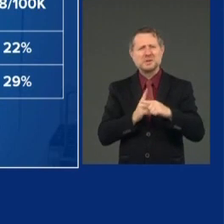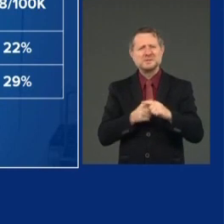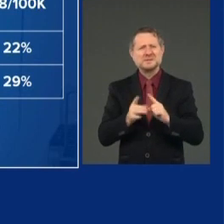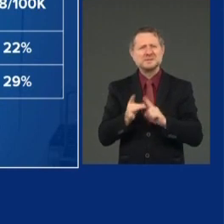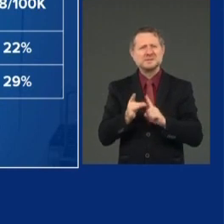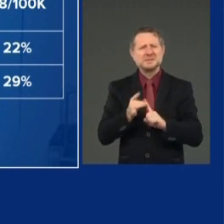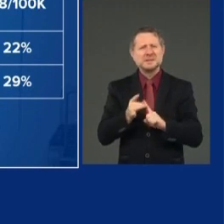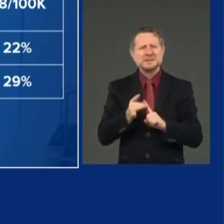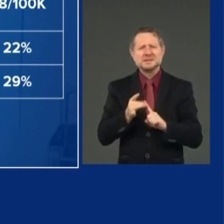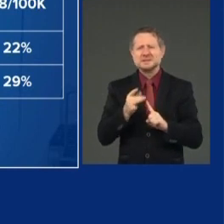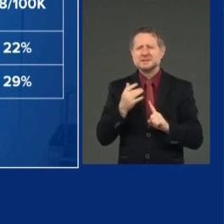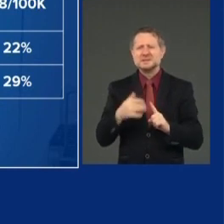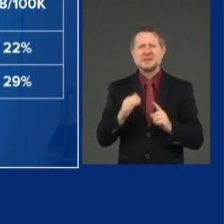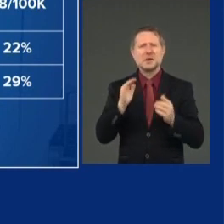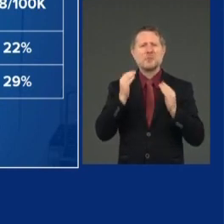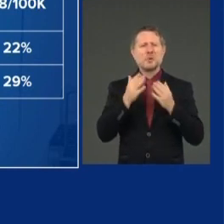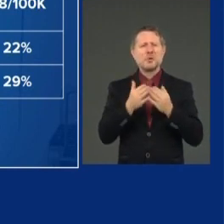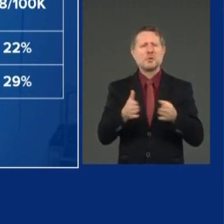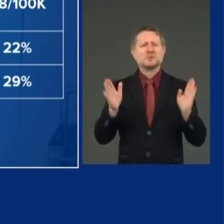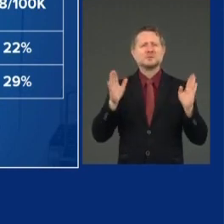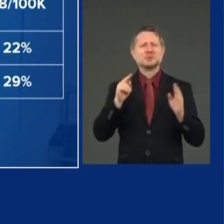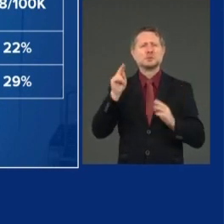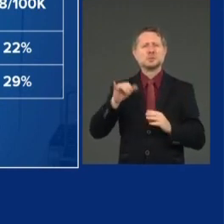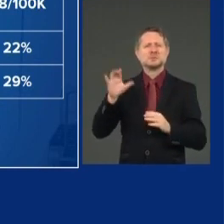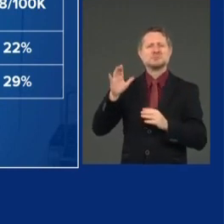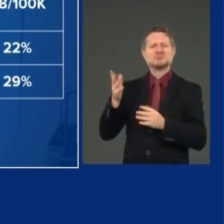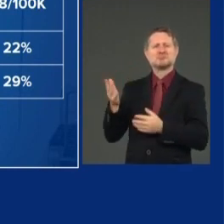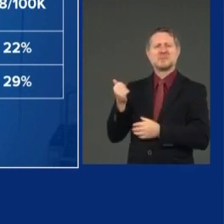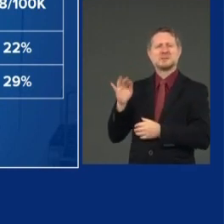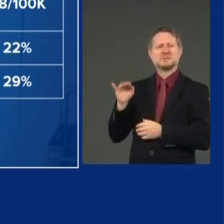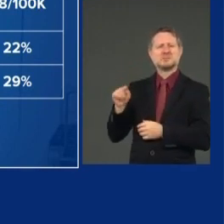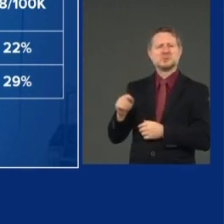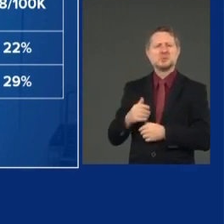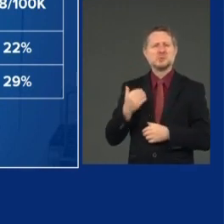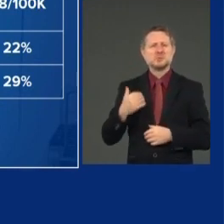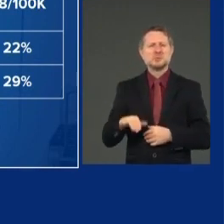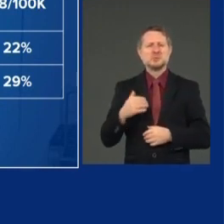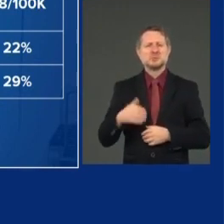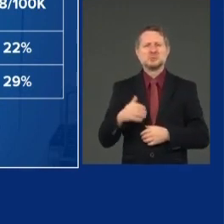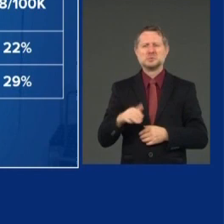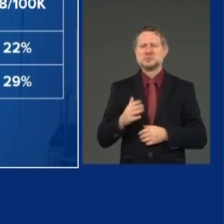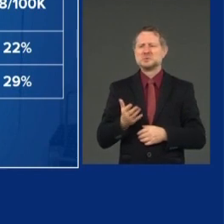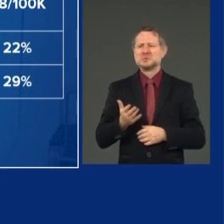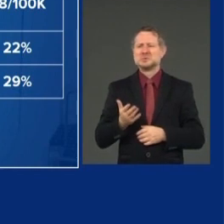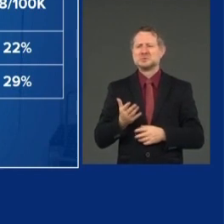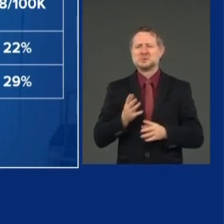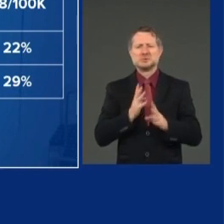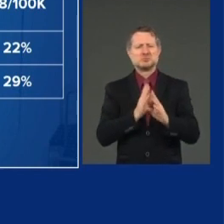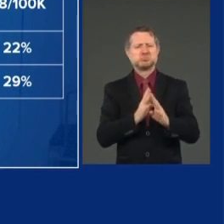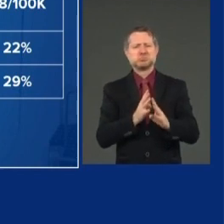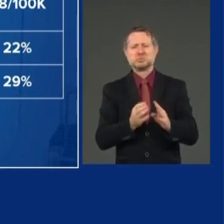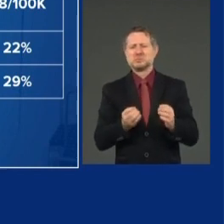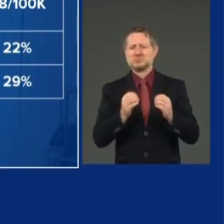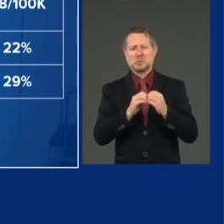OF THE PEOPLE TESTED POSITIVE IN